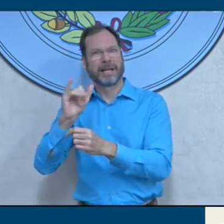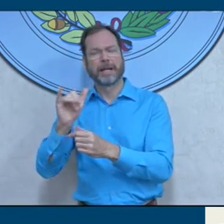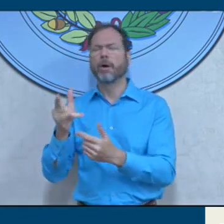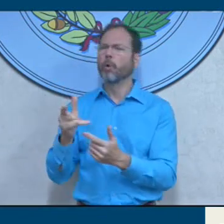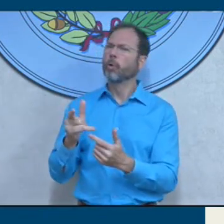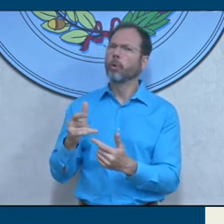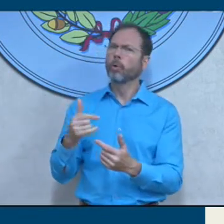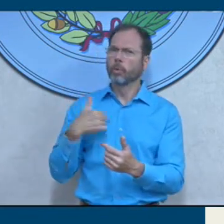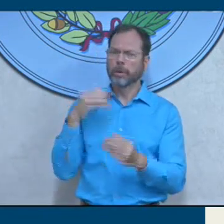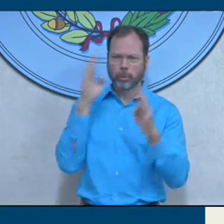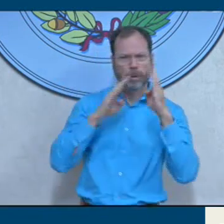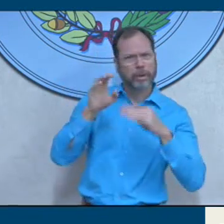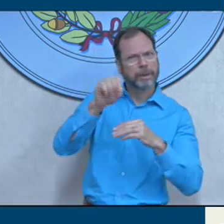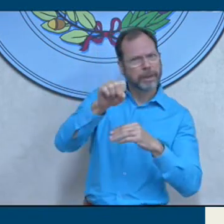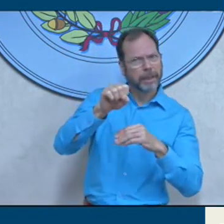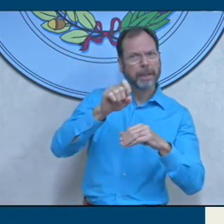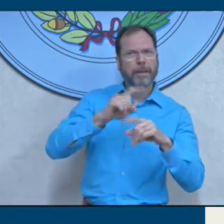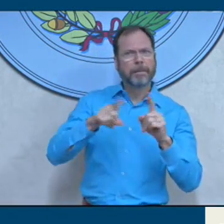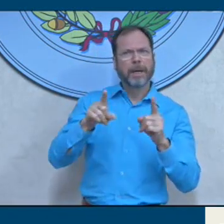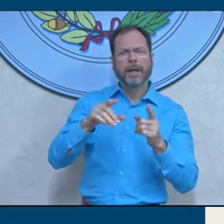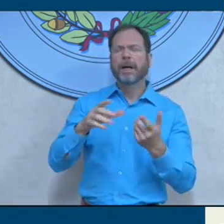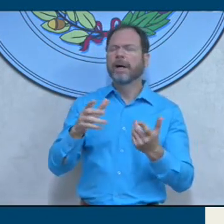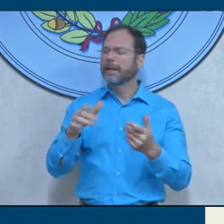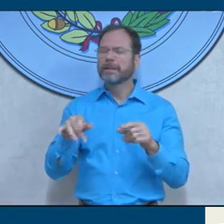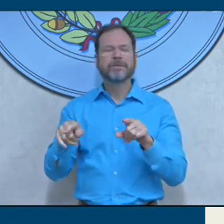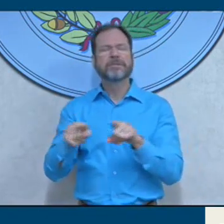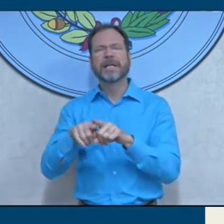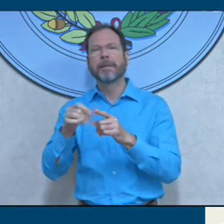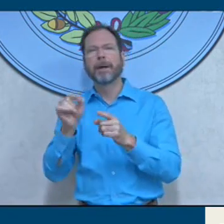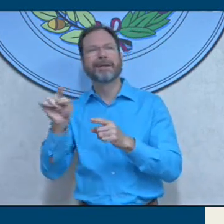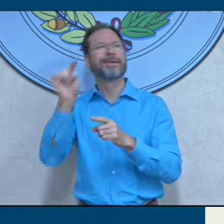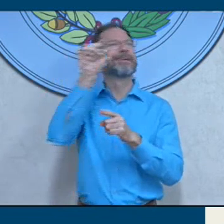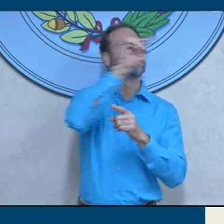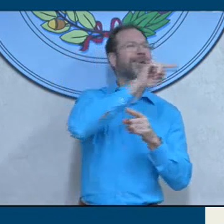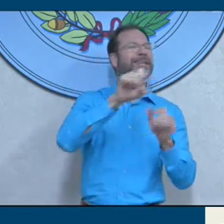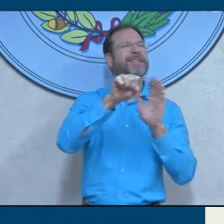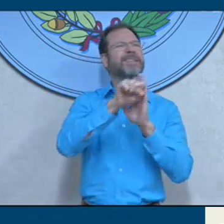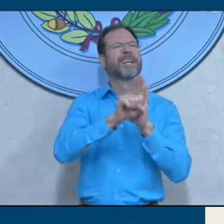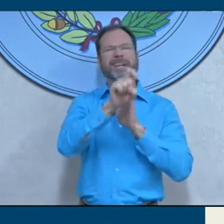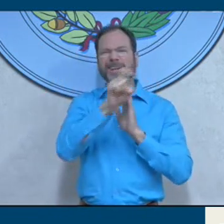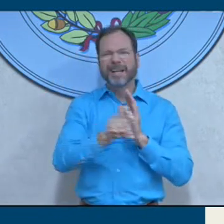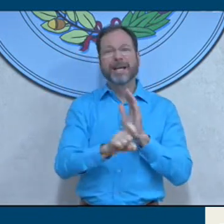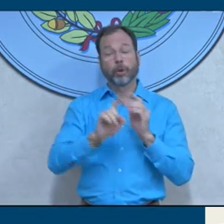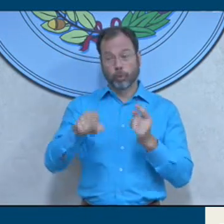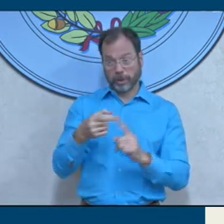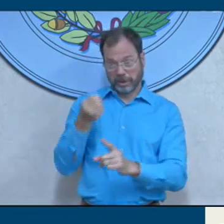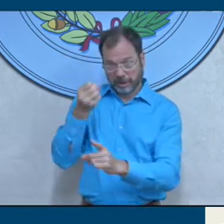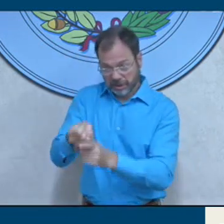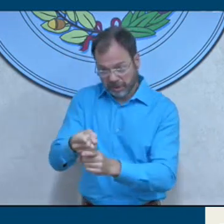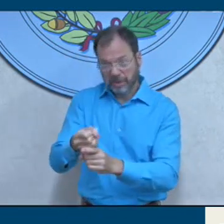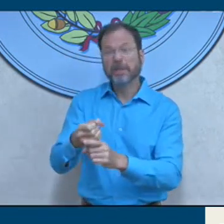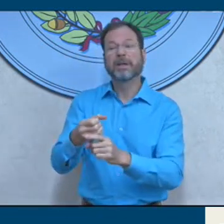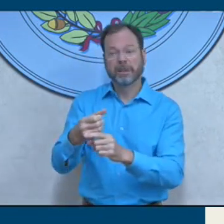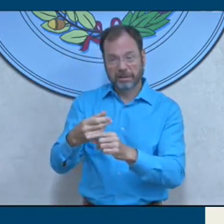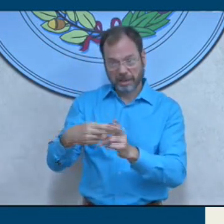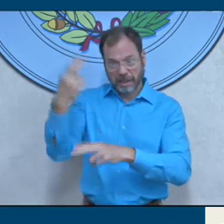IS BECAUSE SOME TEST CAME BACK FROM AN ASSISTED LIVING FACILITY AND COLLIN COUNTY WHICH OBVIOUSLY IS OF CONCERN. BUT AS WE HAVE PROVEN IN OTHER